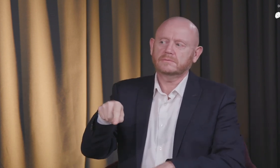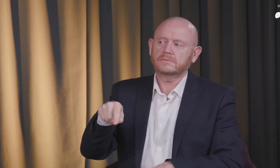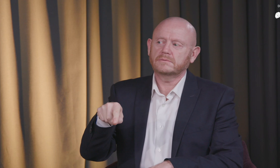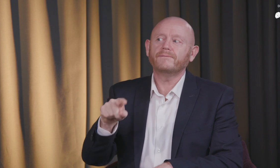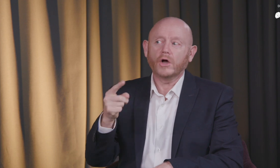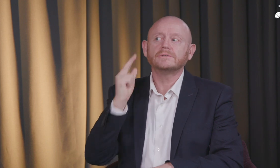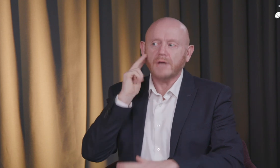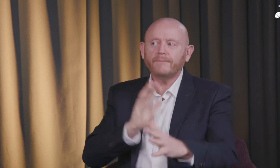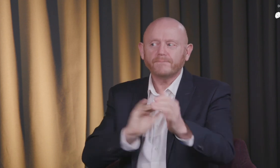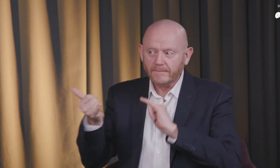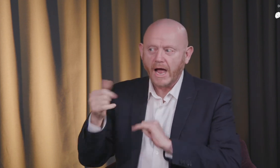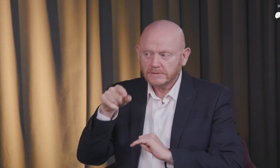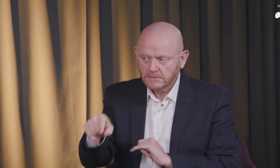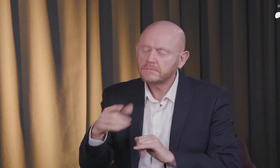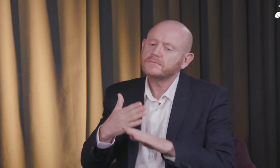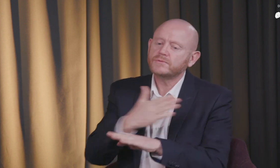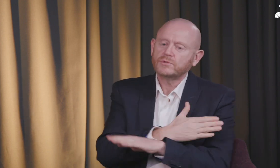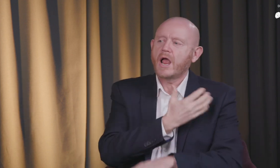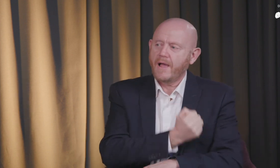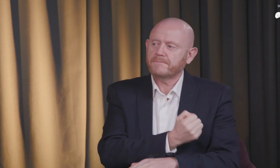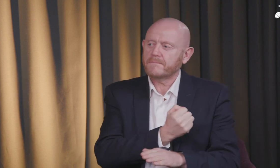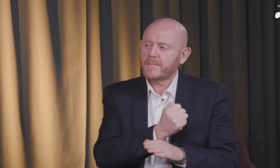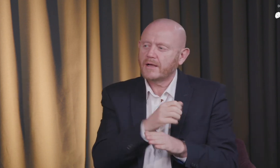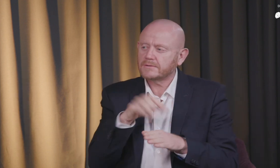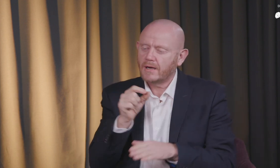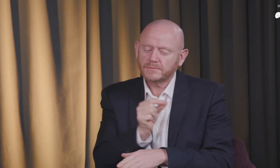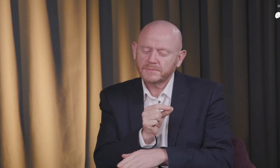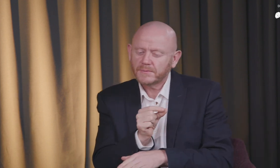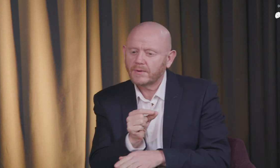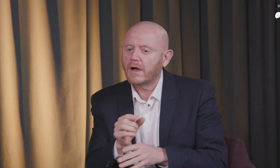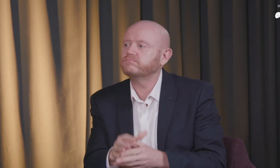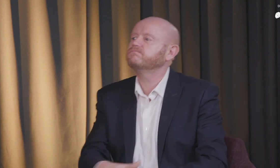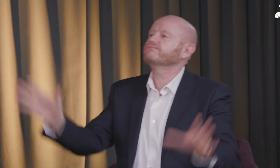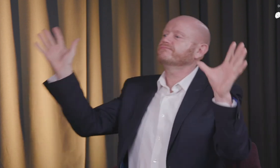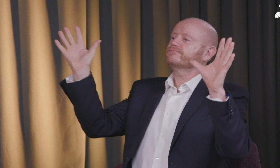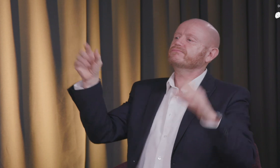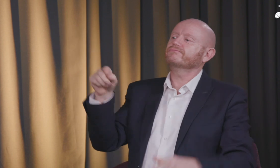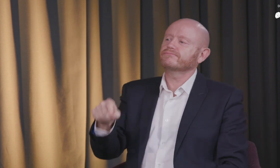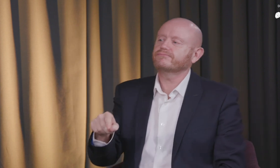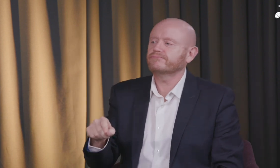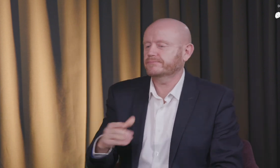I’d performed a few times on a smaller scale before then, and really it blew up from there,